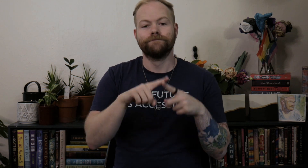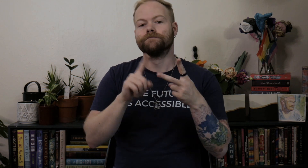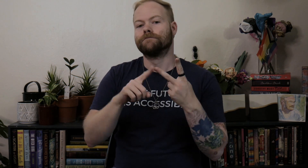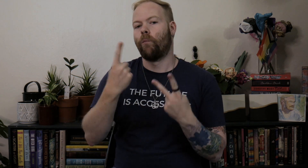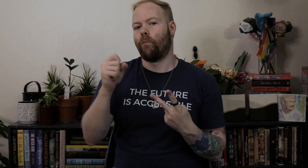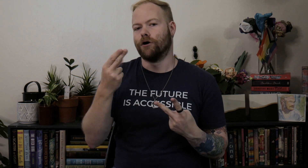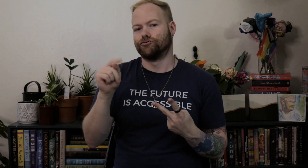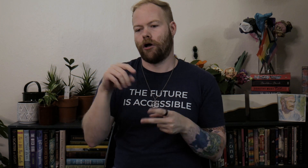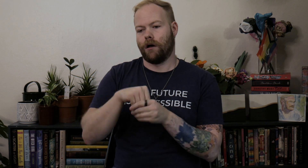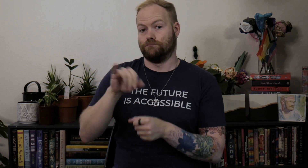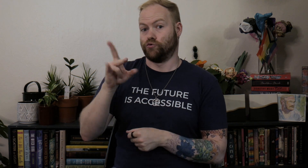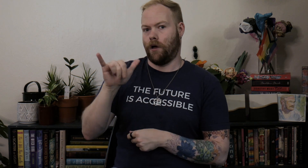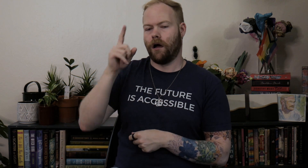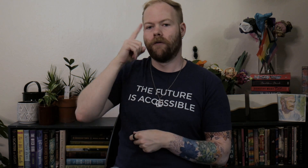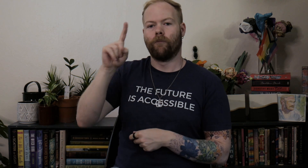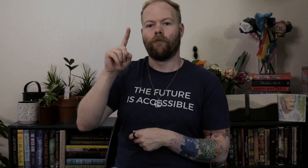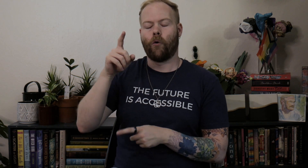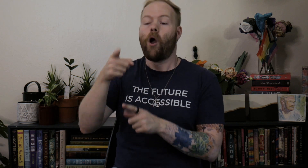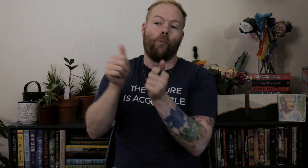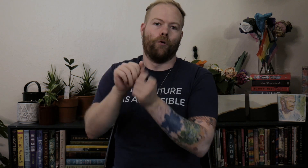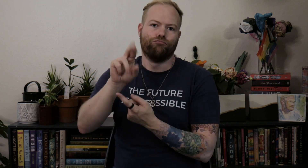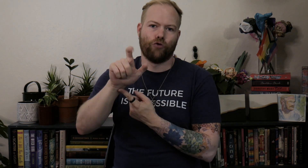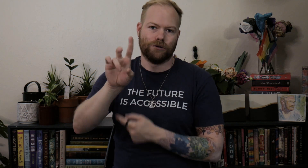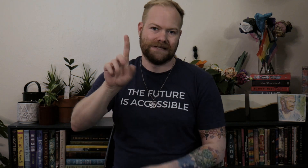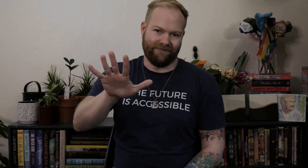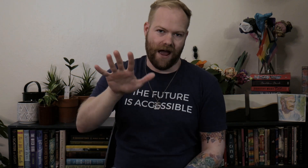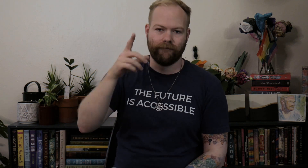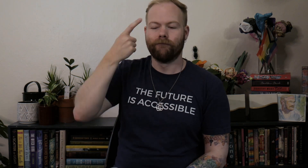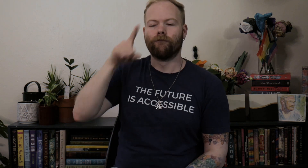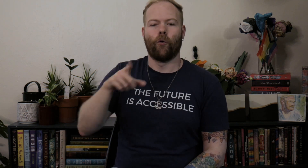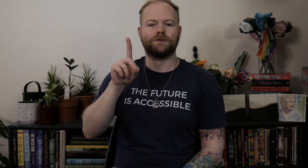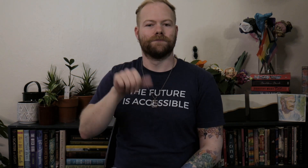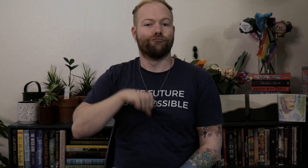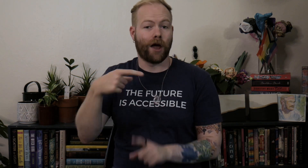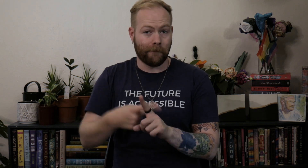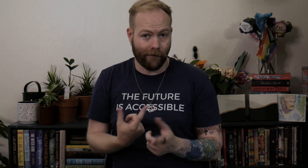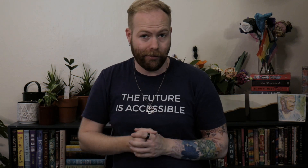and a one-shot in July with Role D5 for Disability Pride Month.